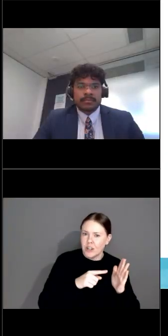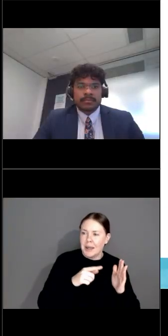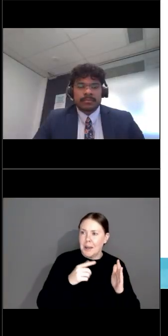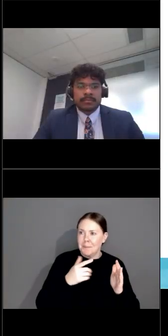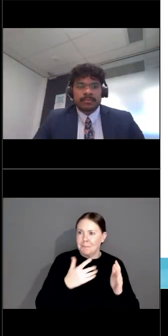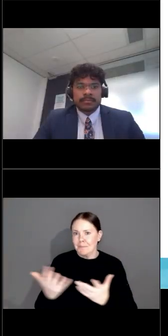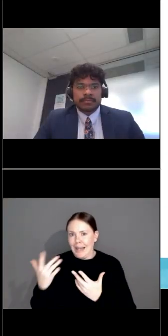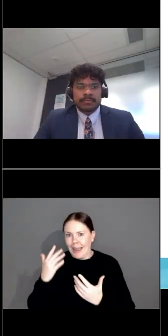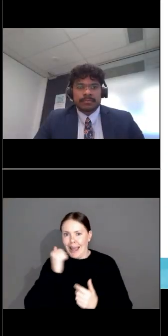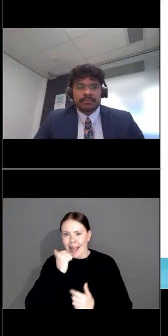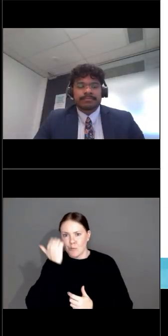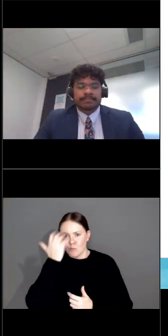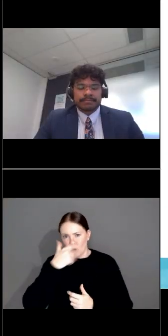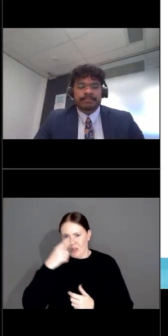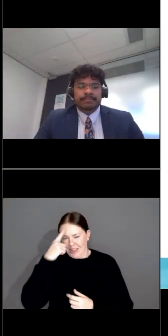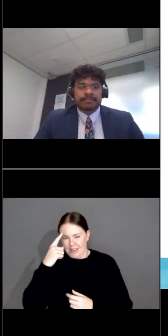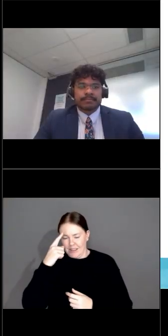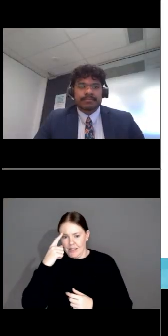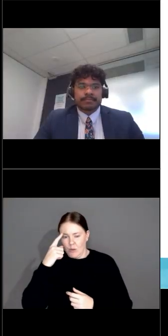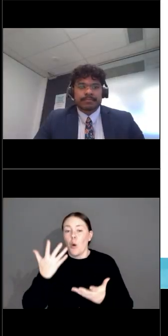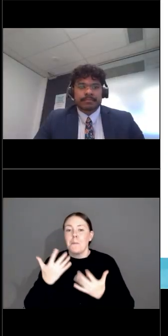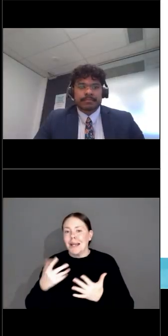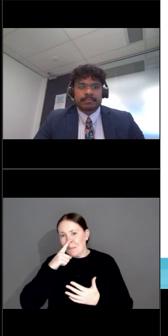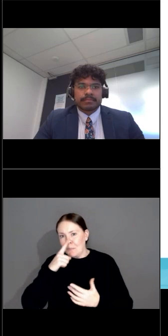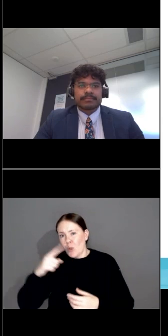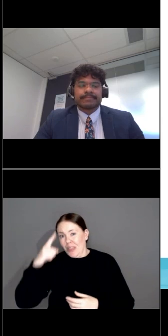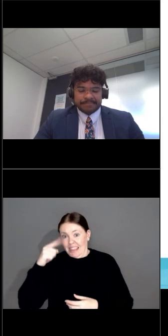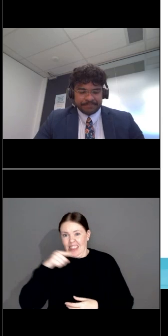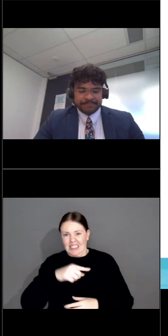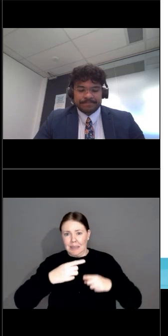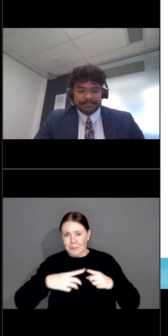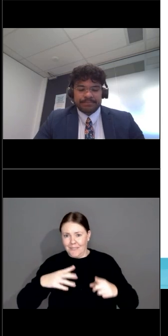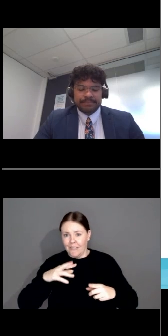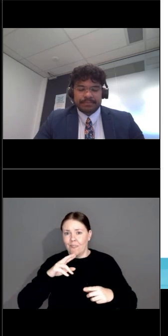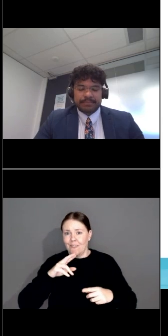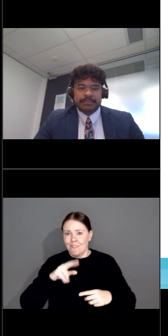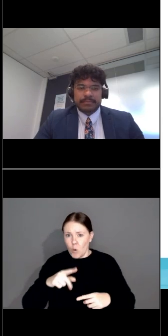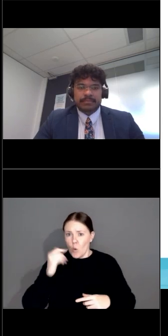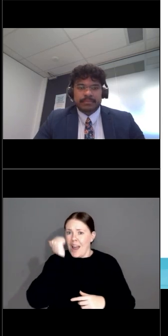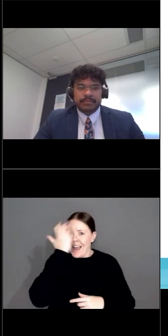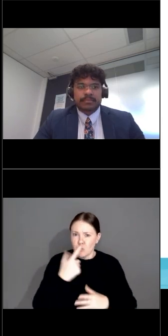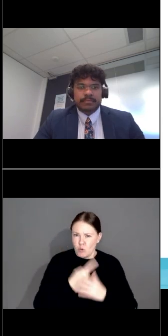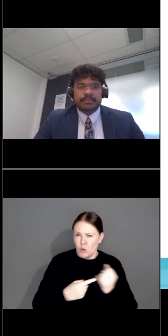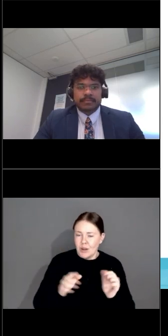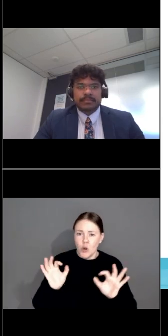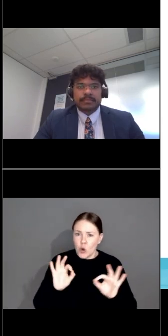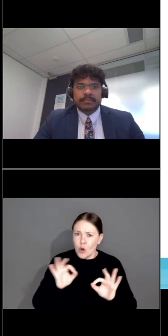to communicate it actually has been Diversified across um called communities you know um cause